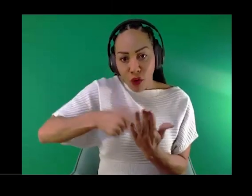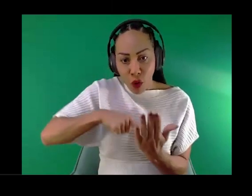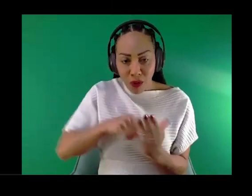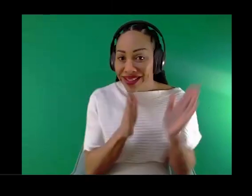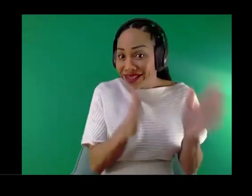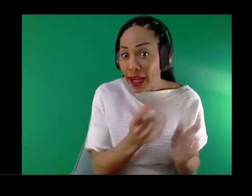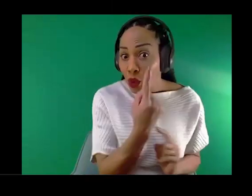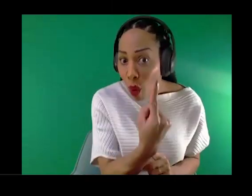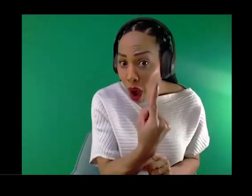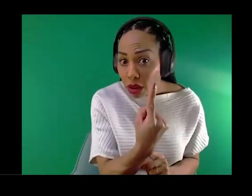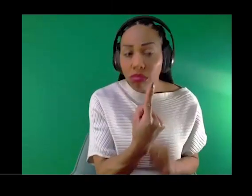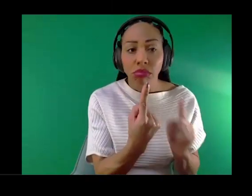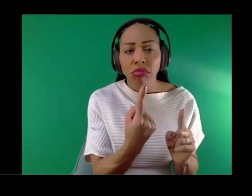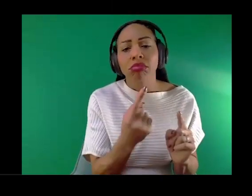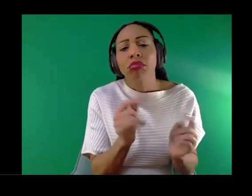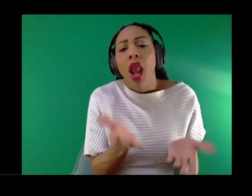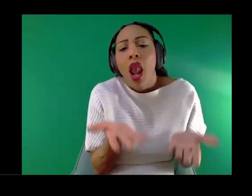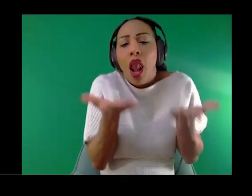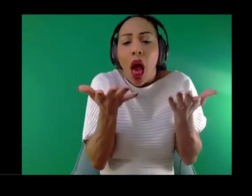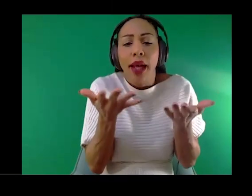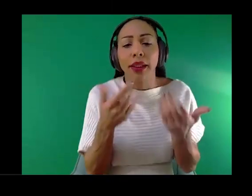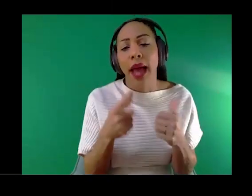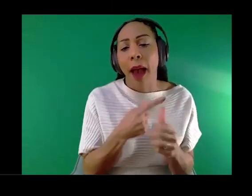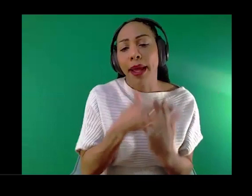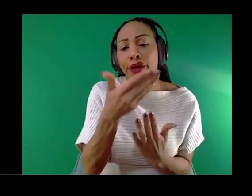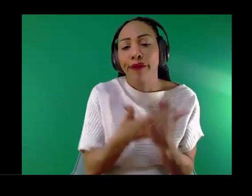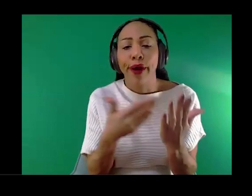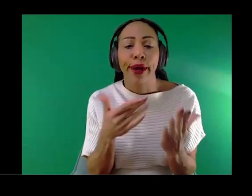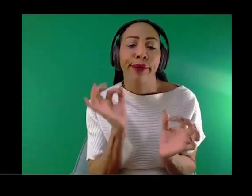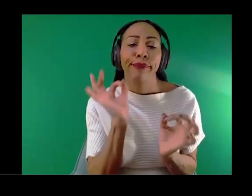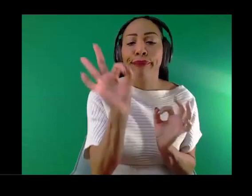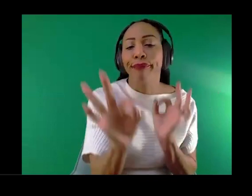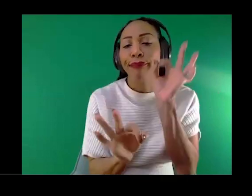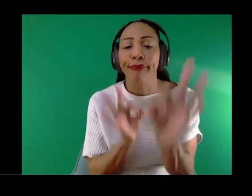much more light touch the question questions will are be asking about you your project or